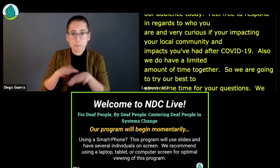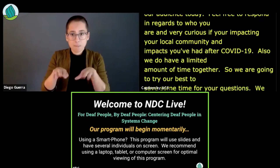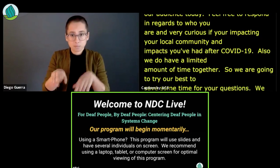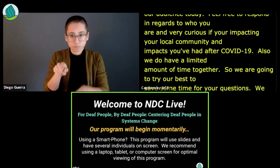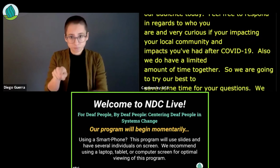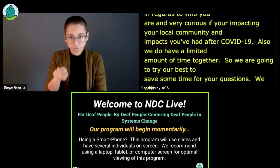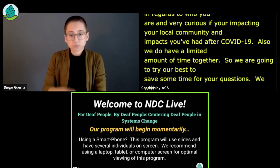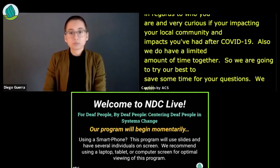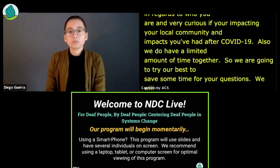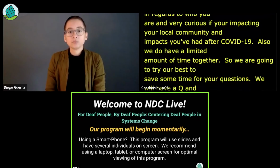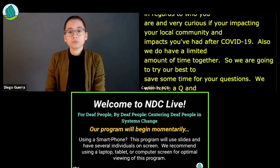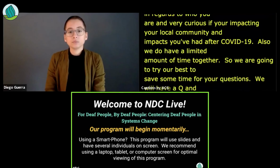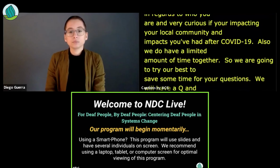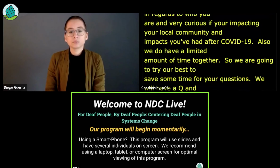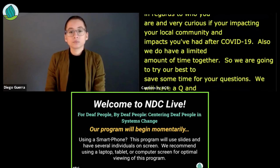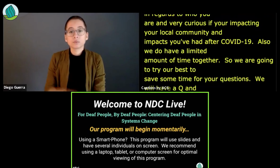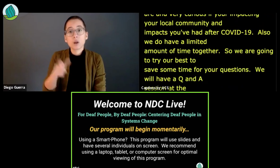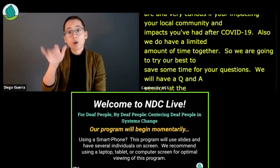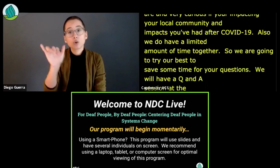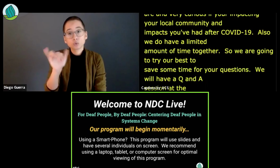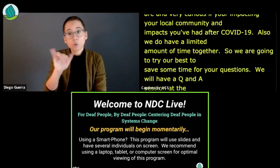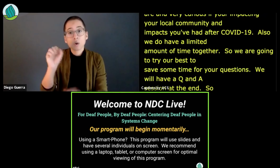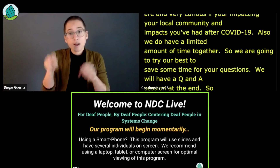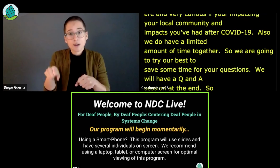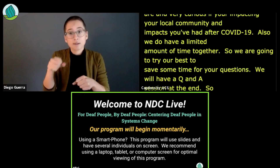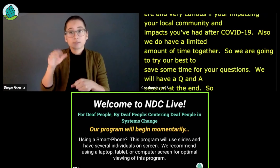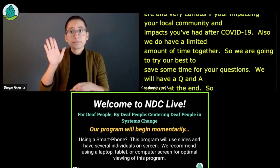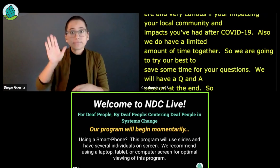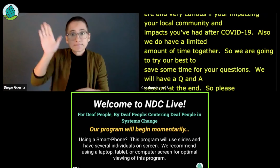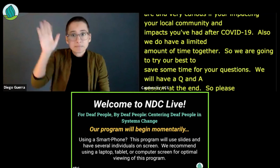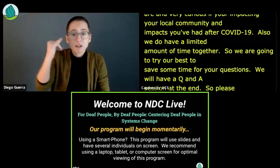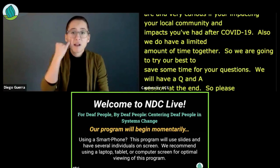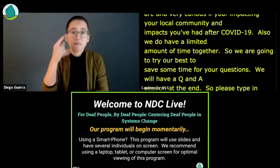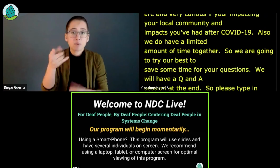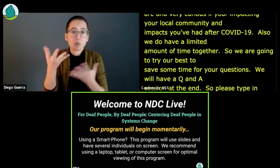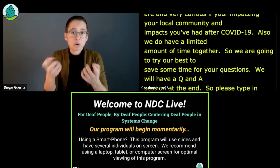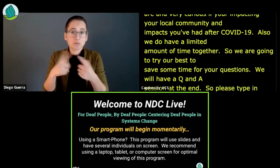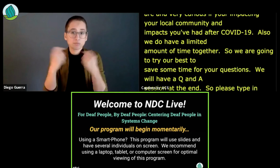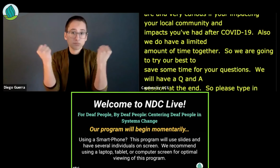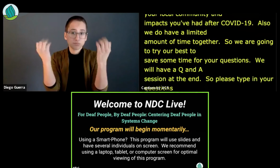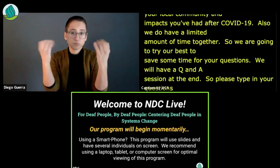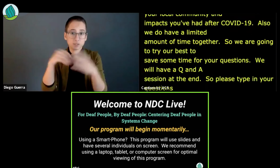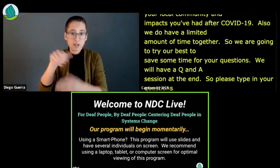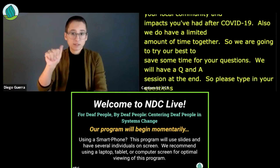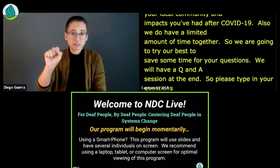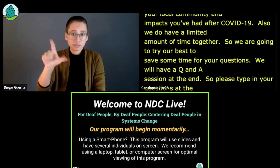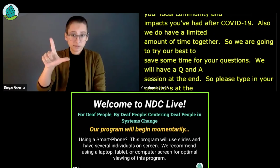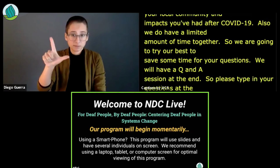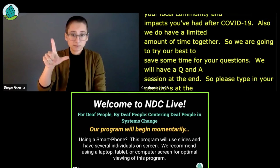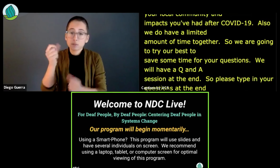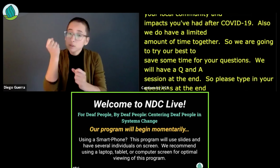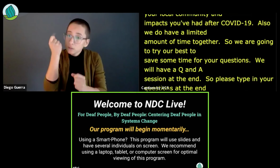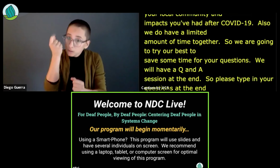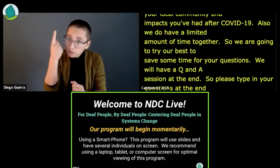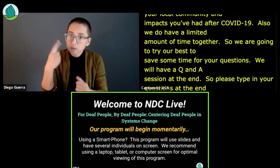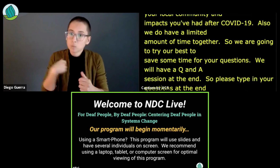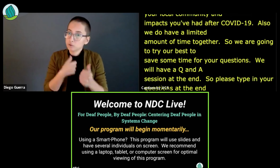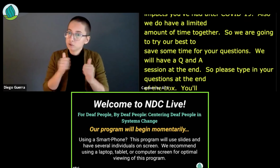You should see that at the bottom of the Zoom software. Also if you see a question, we will